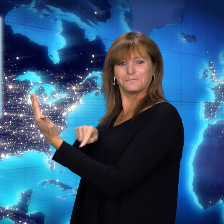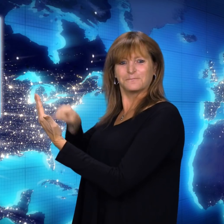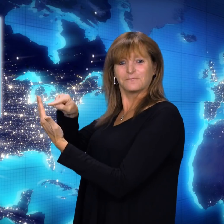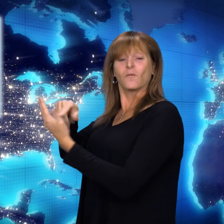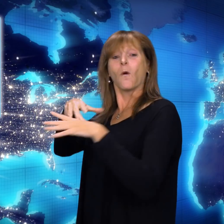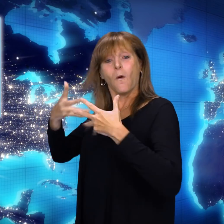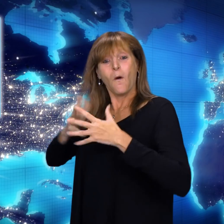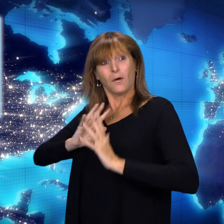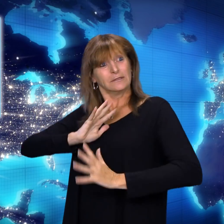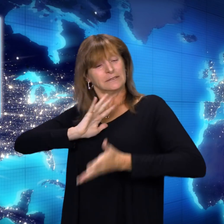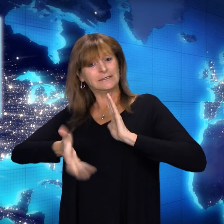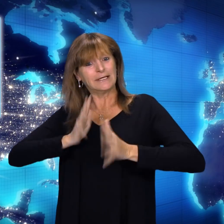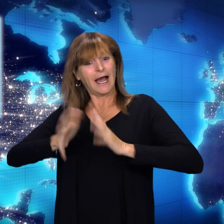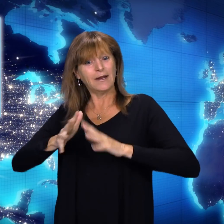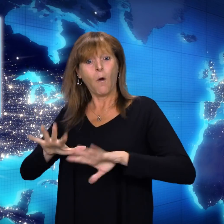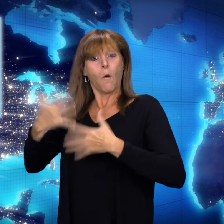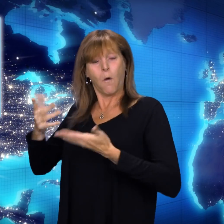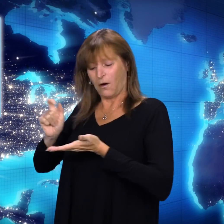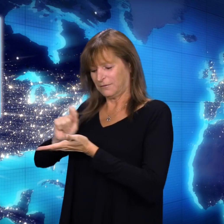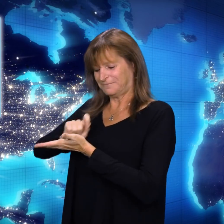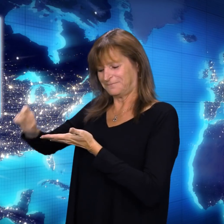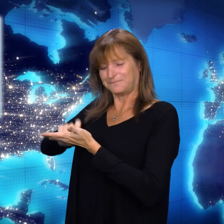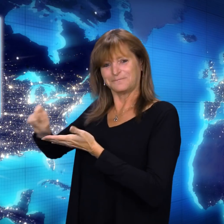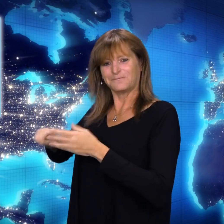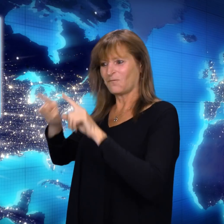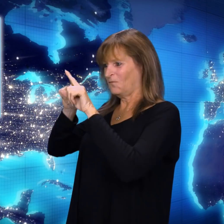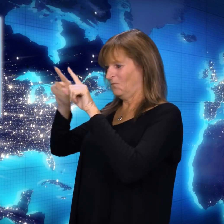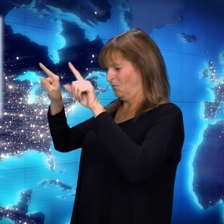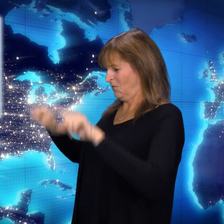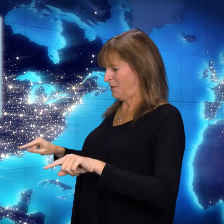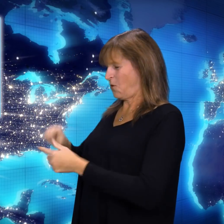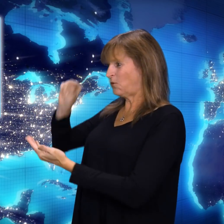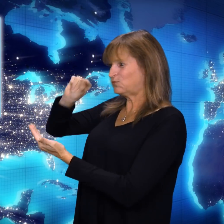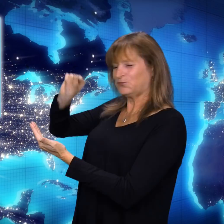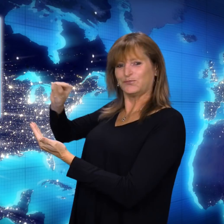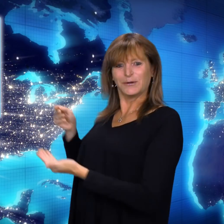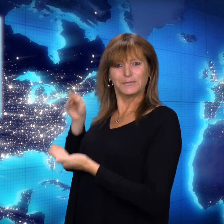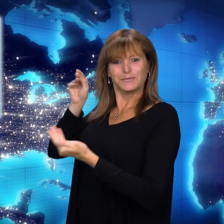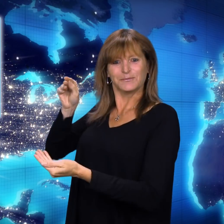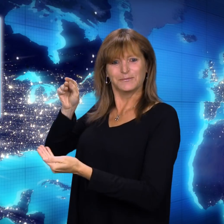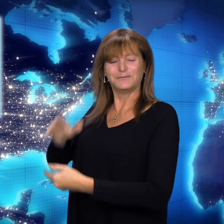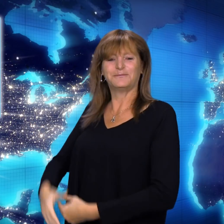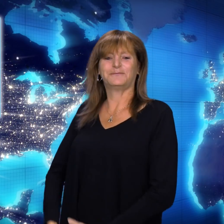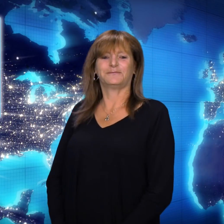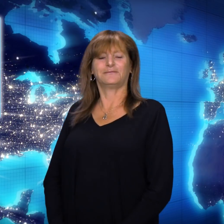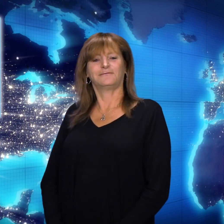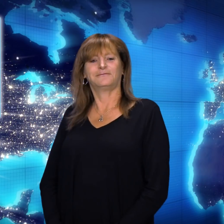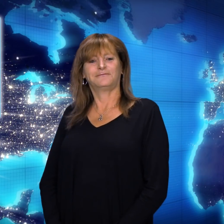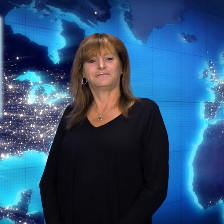restaurant increase awareness among